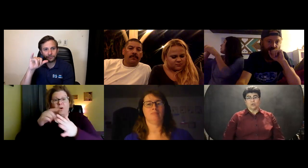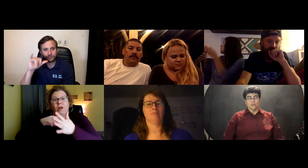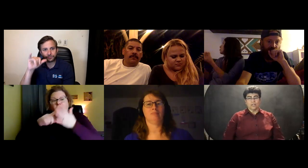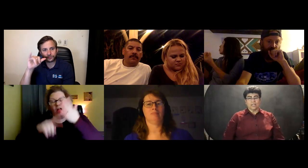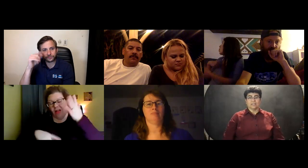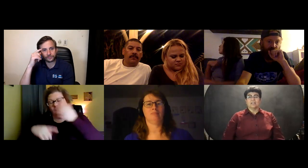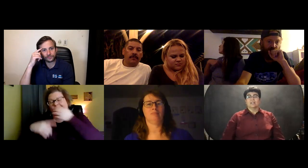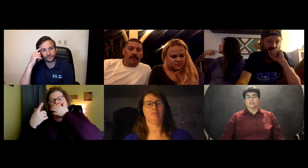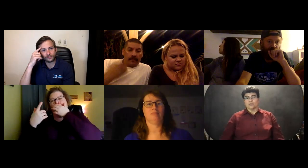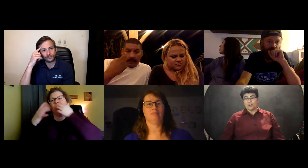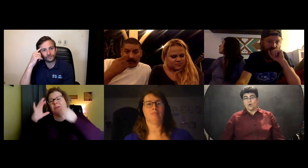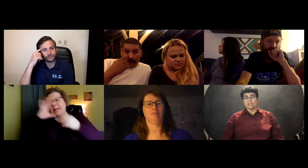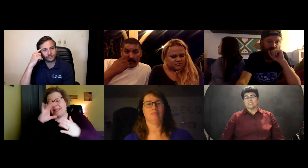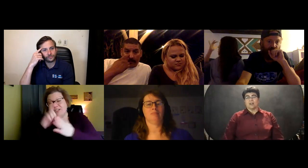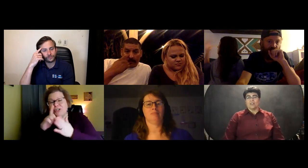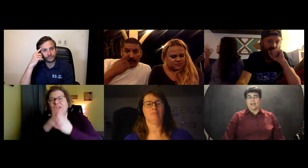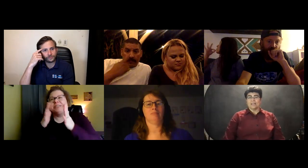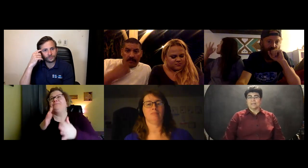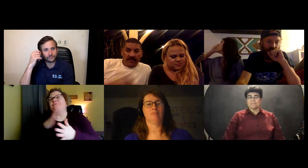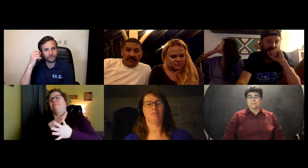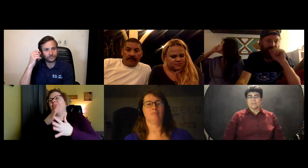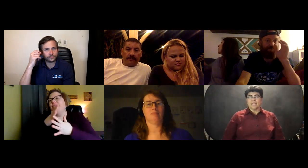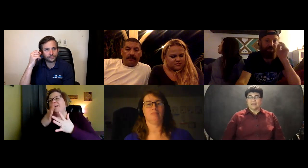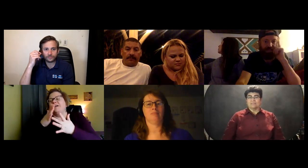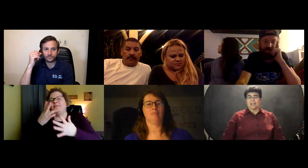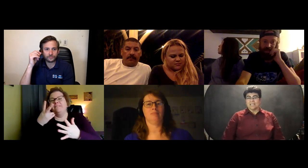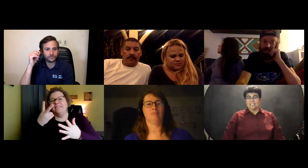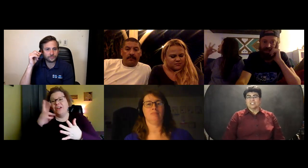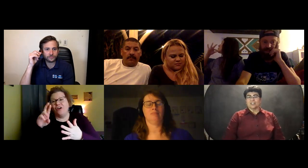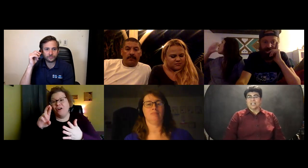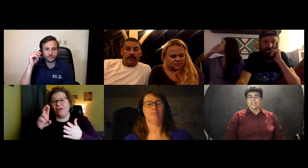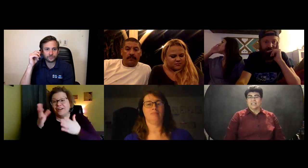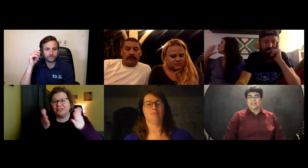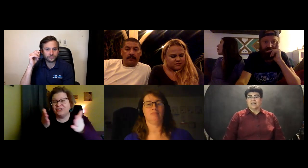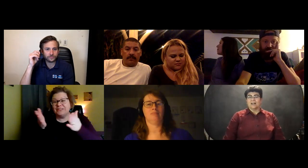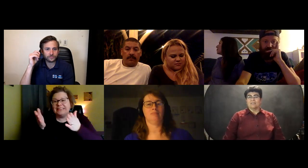over again through the courts and all that again